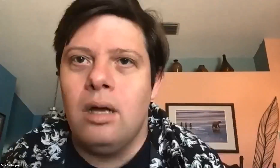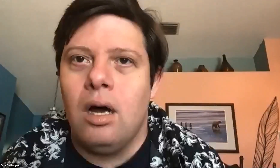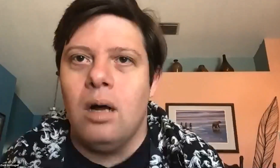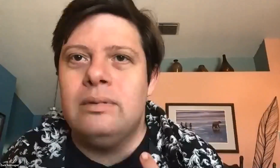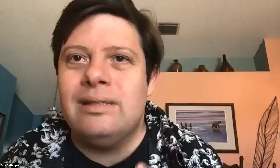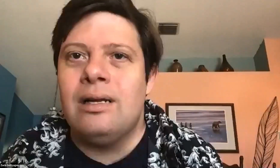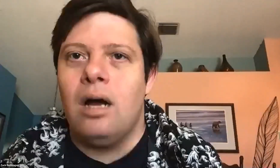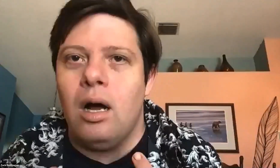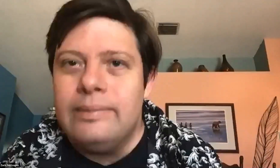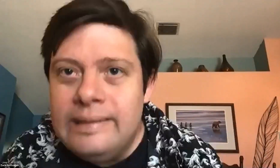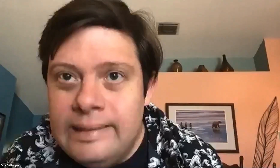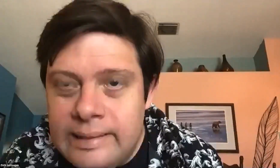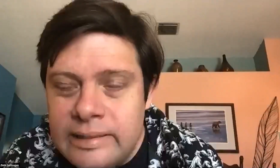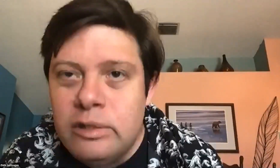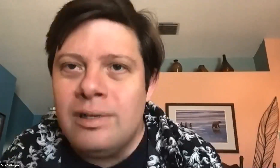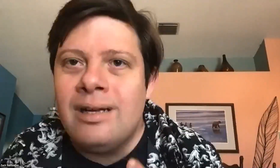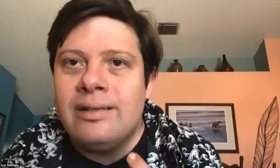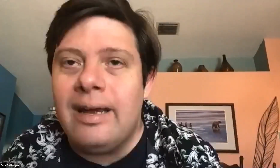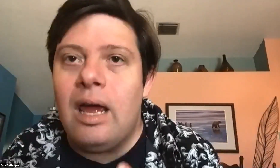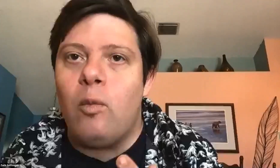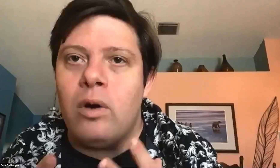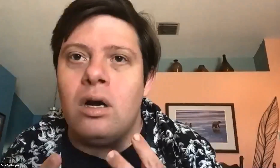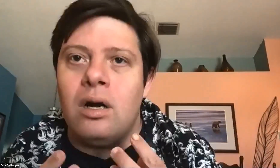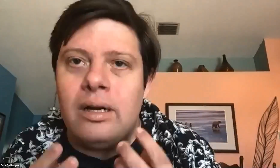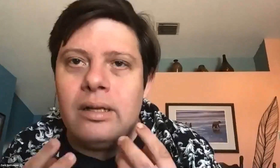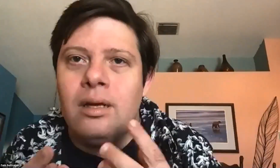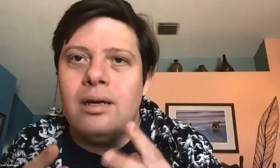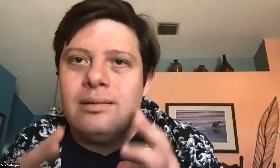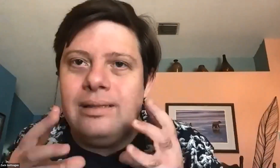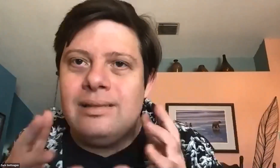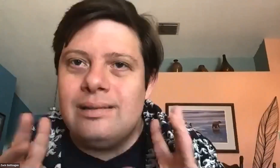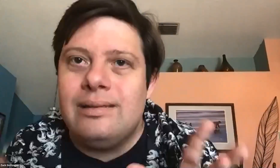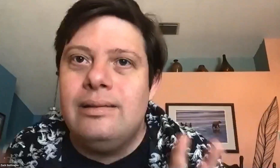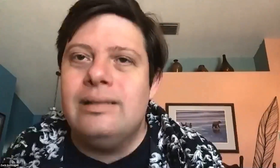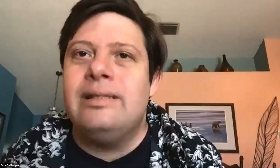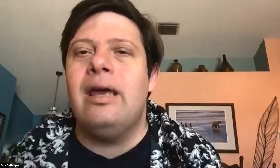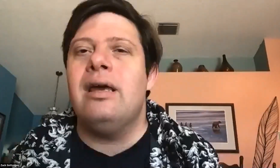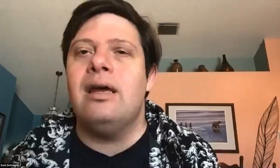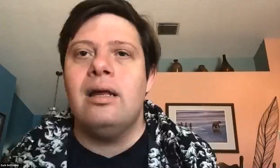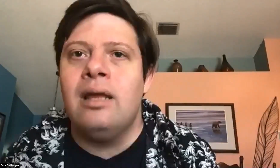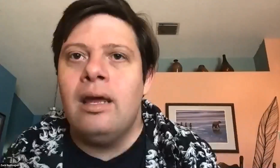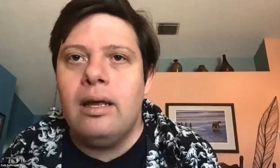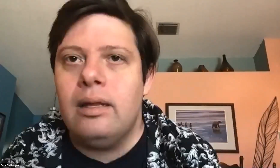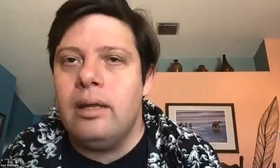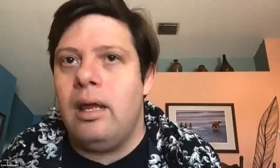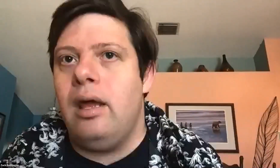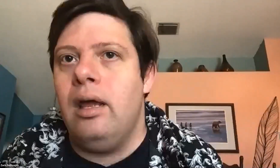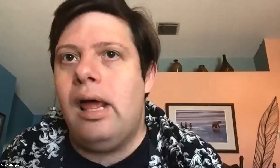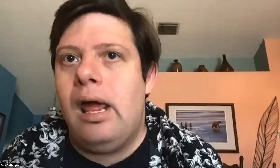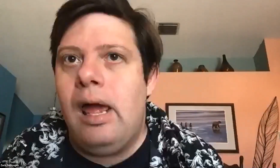of the acting. I have been teaching them just to how to project and